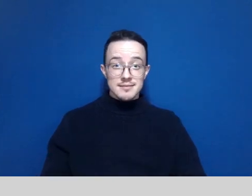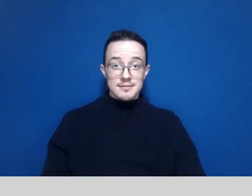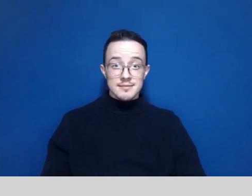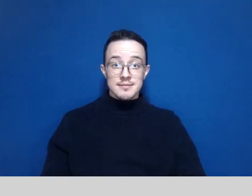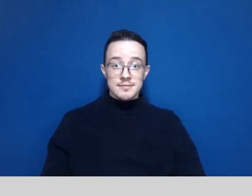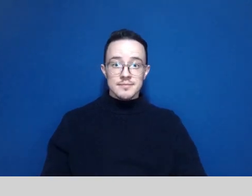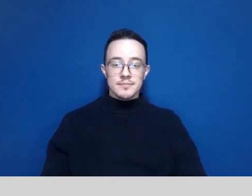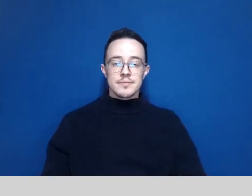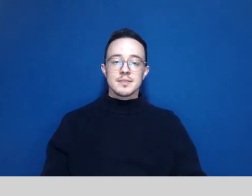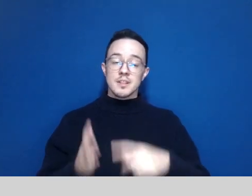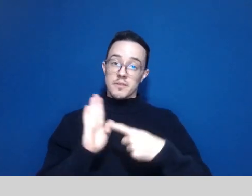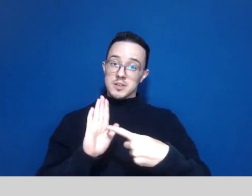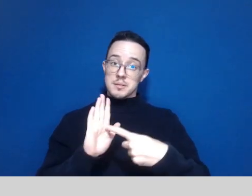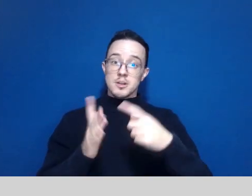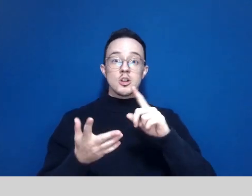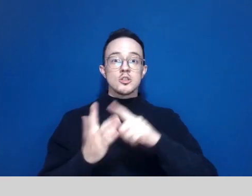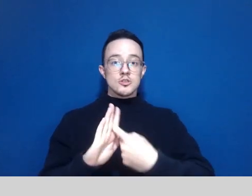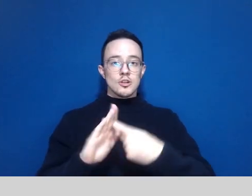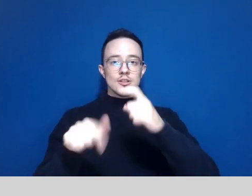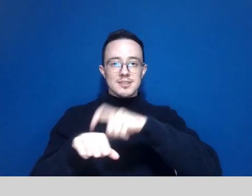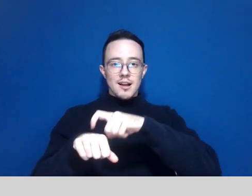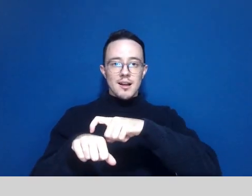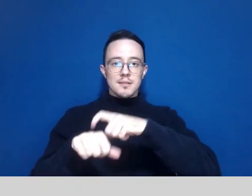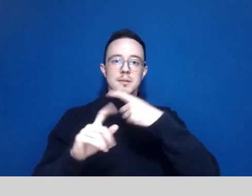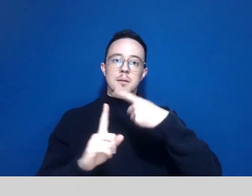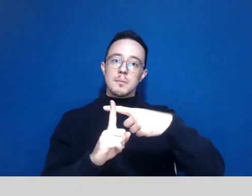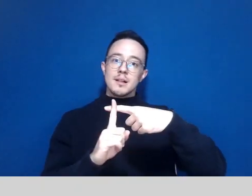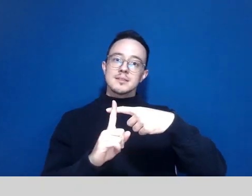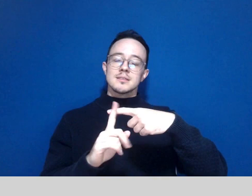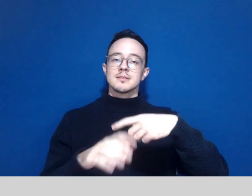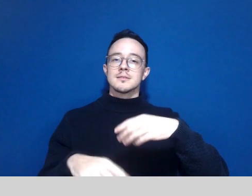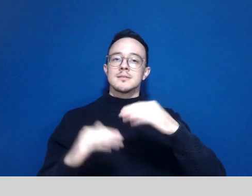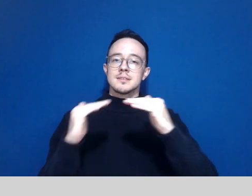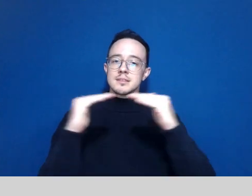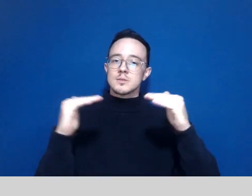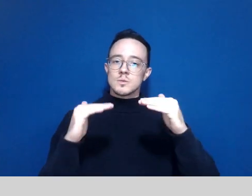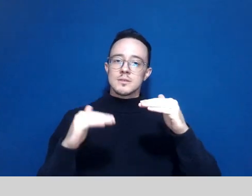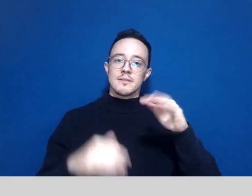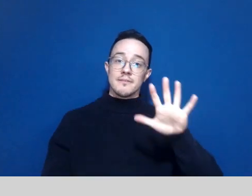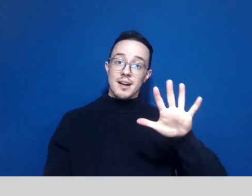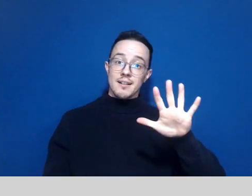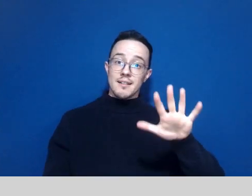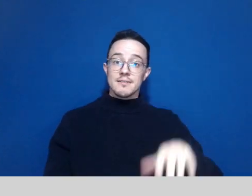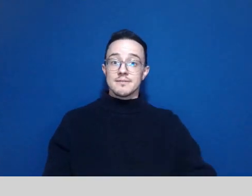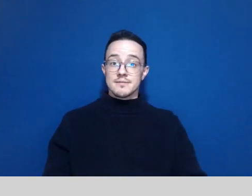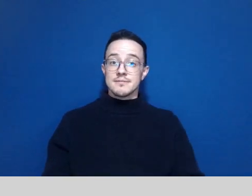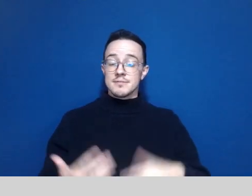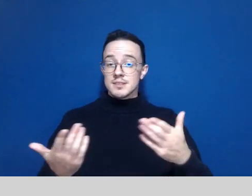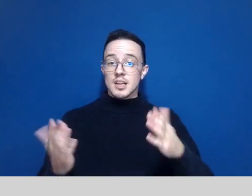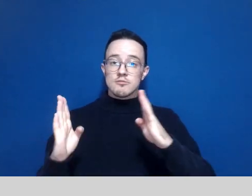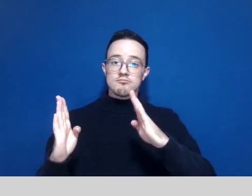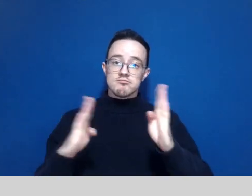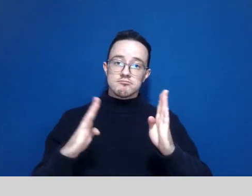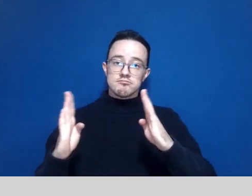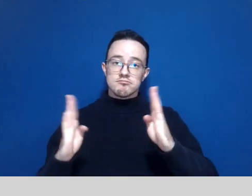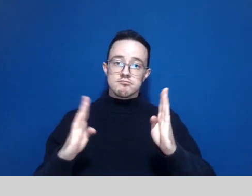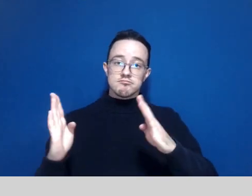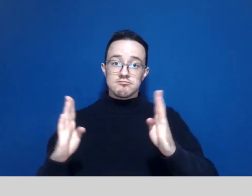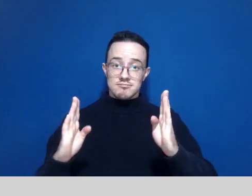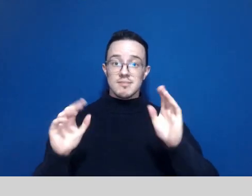So you can just say time delta, or start time is +=5, end time is +=5.